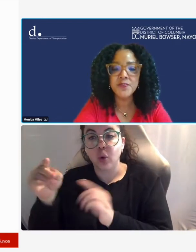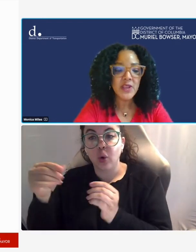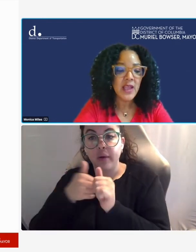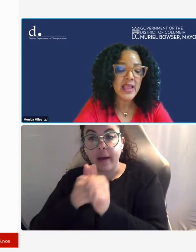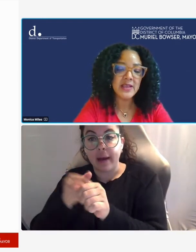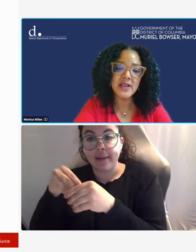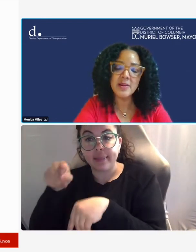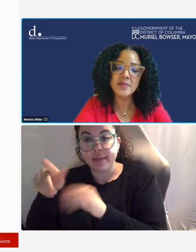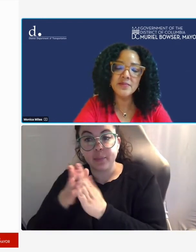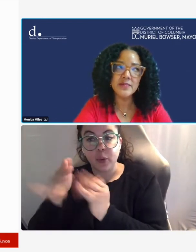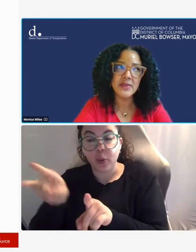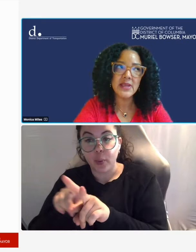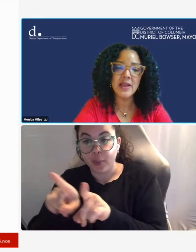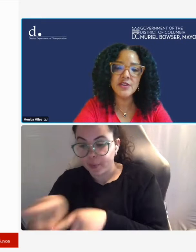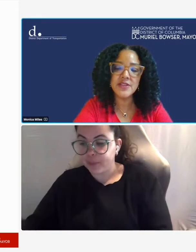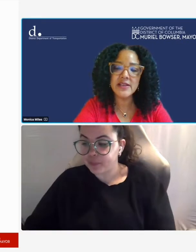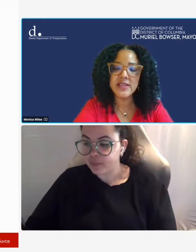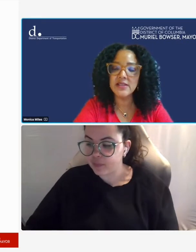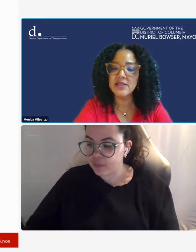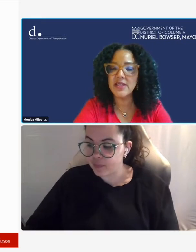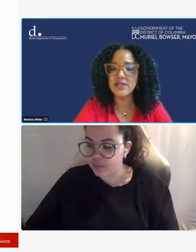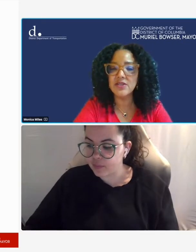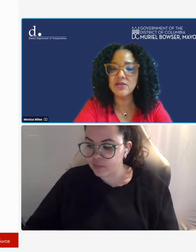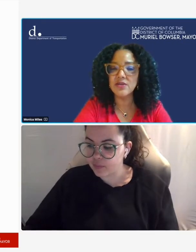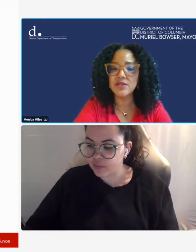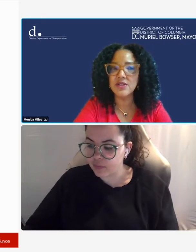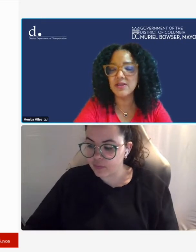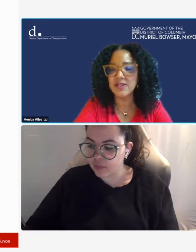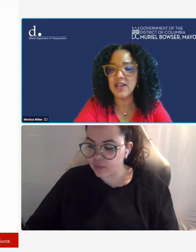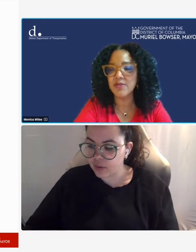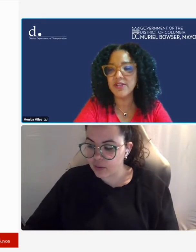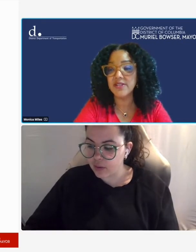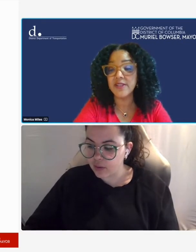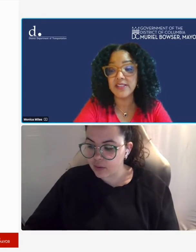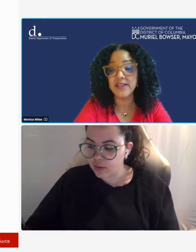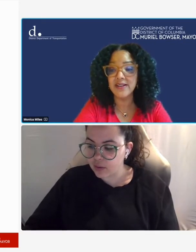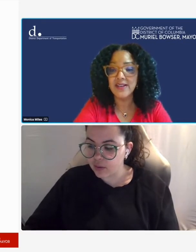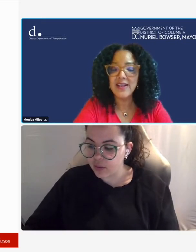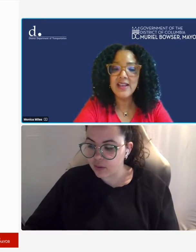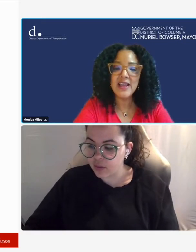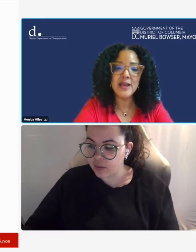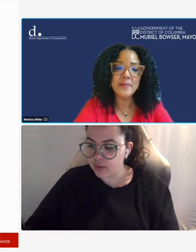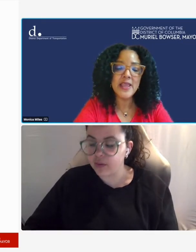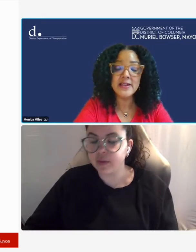and um uh that that's a good thing to there's a there's a comprehensive list there um and it's